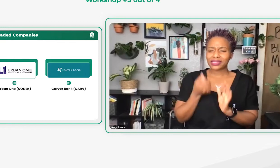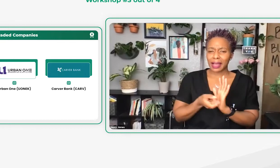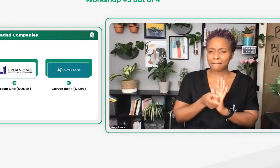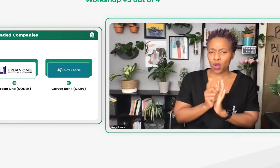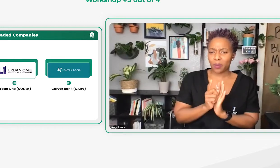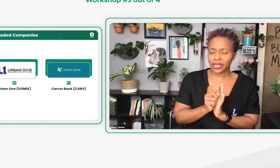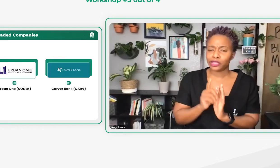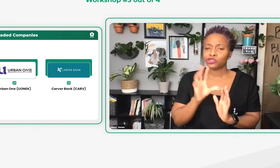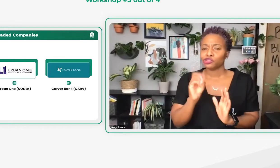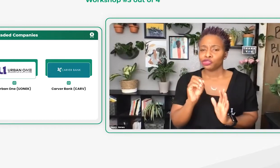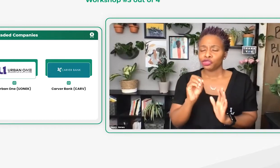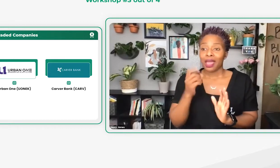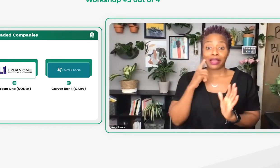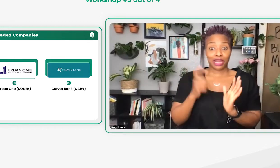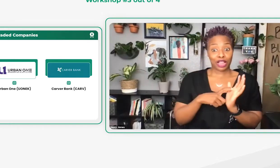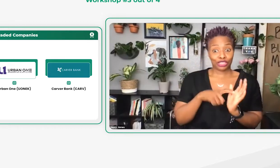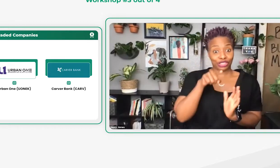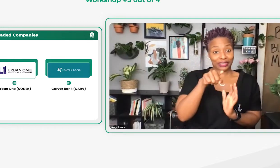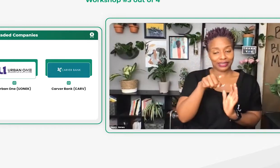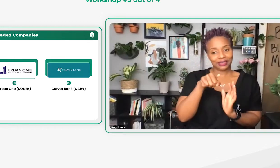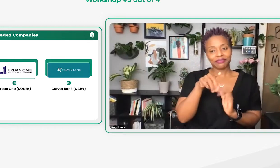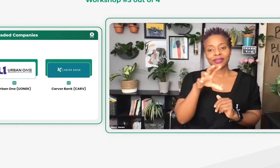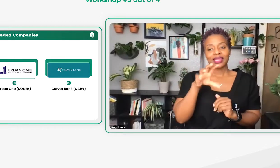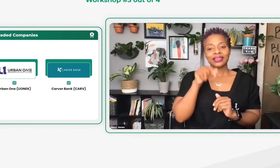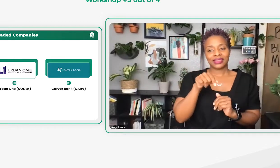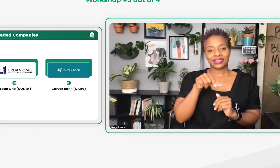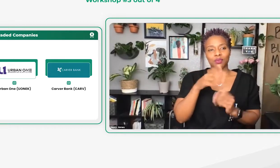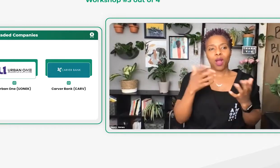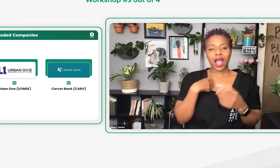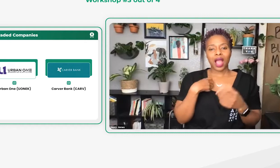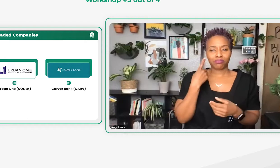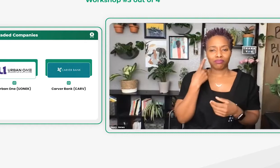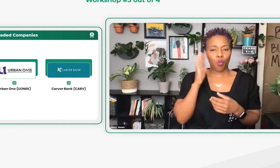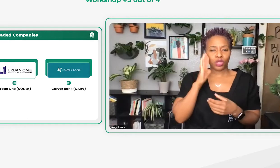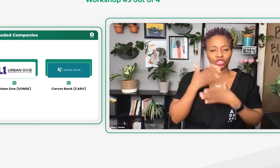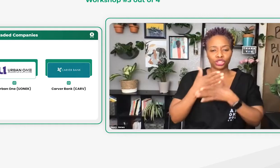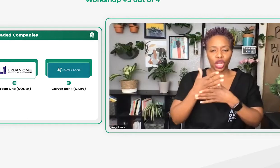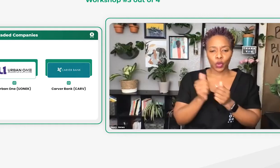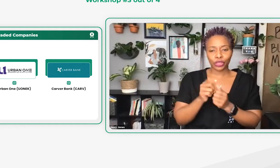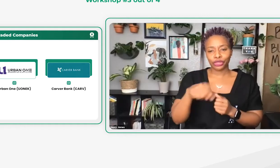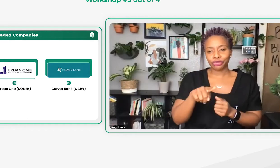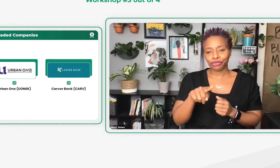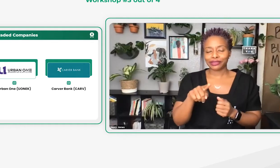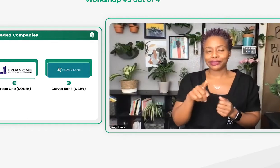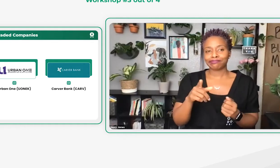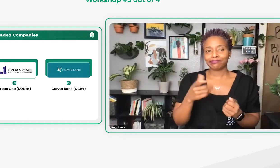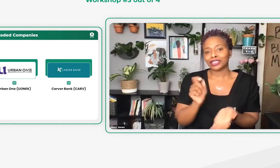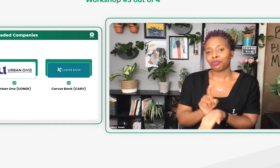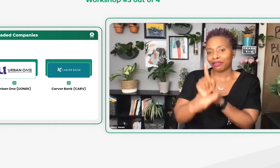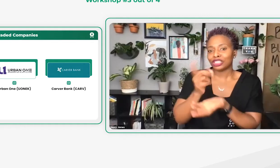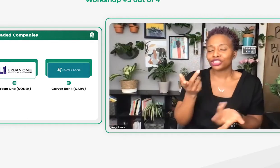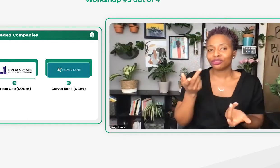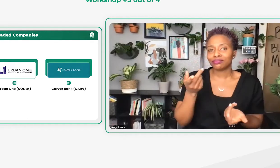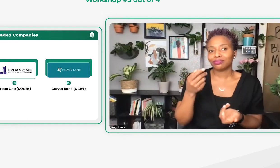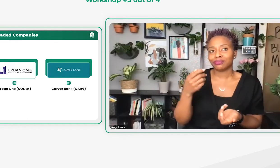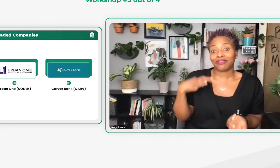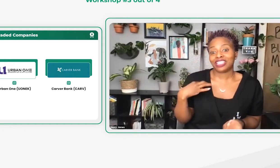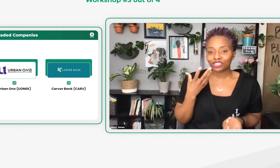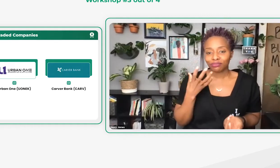Again, I want to take a moment to acknowledge and also want to share the privileges